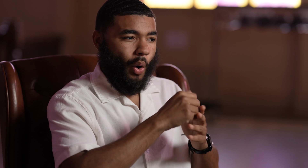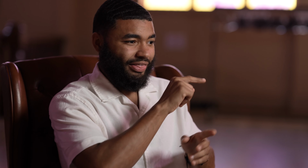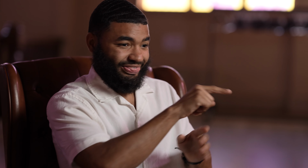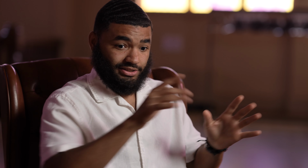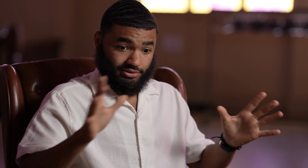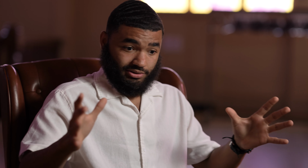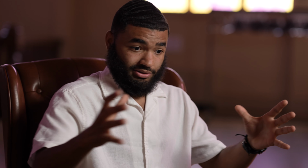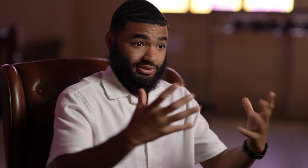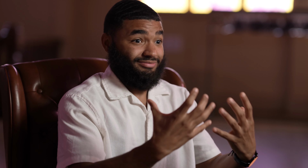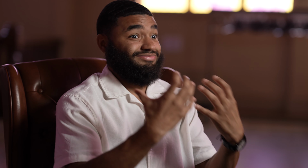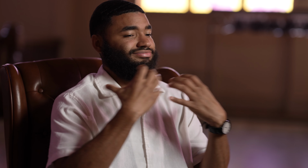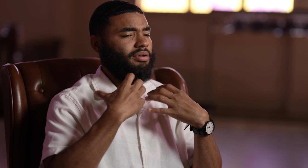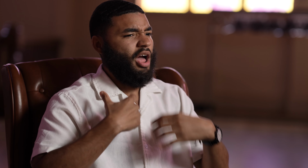All of the things that Gallaudet has given me